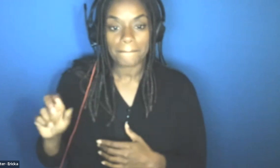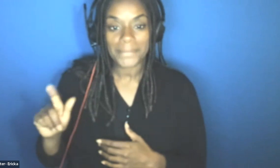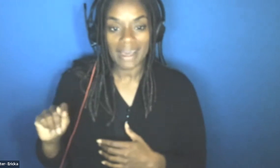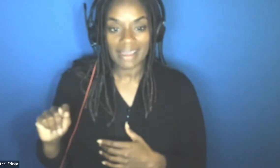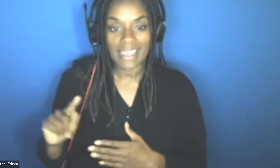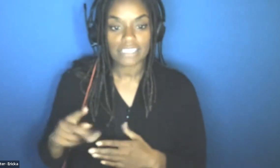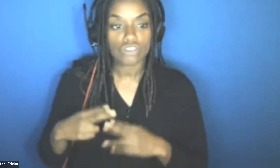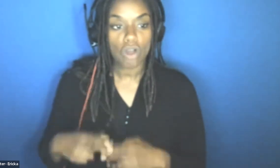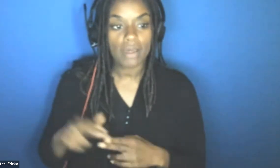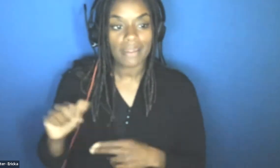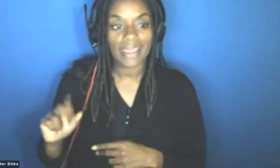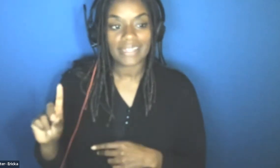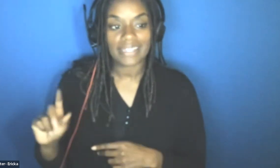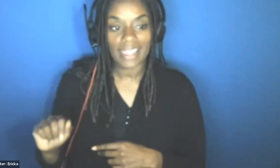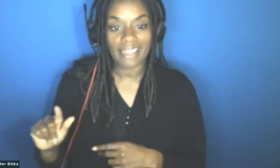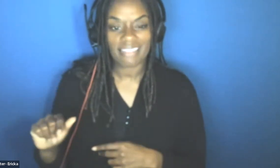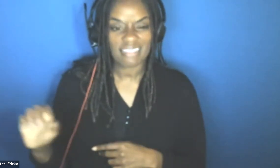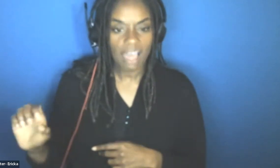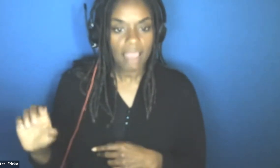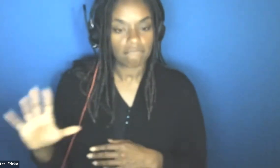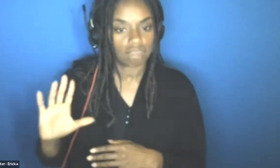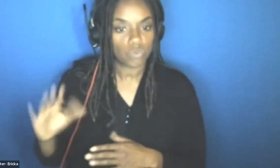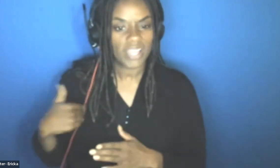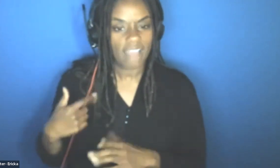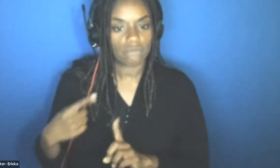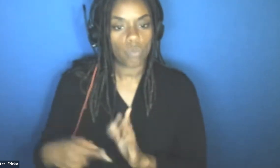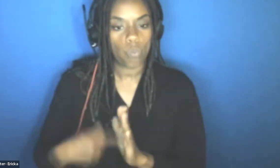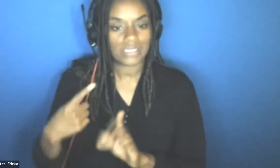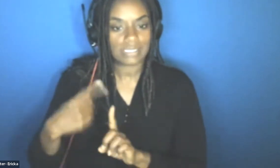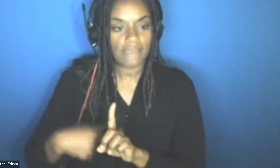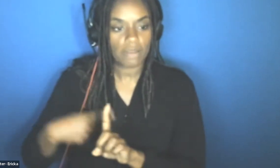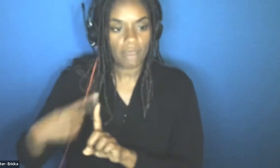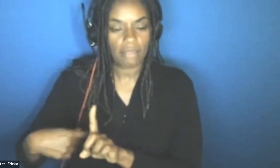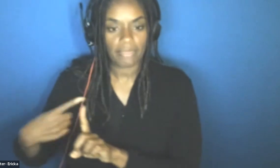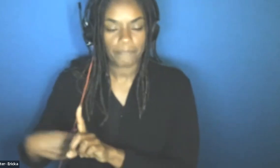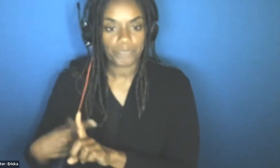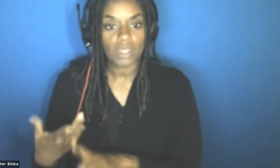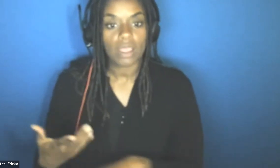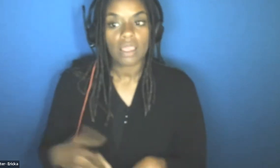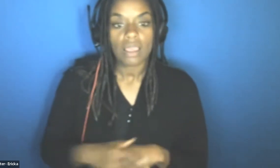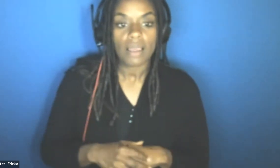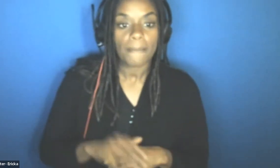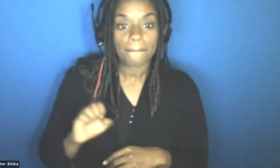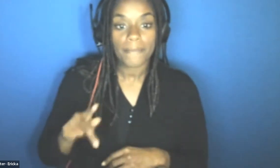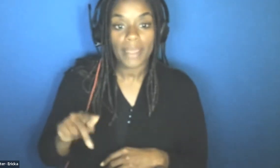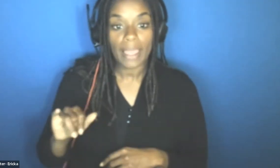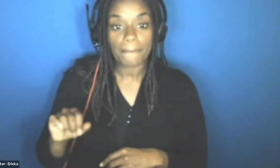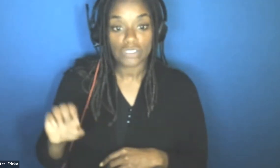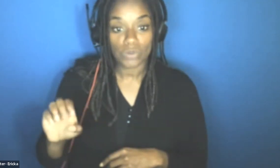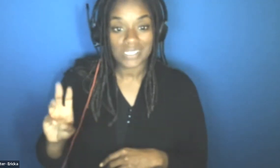Here are some of -- some other resources that are specific to the Southeast ADA Center.